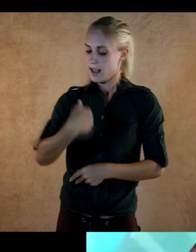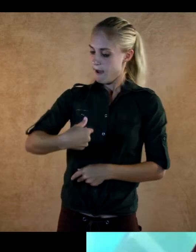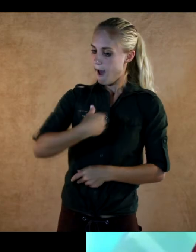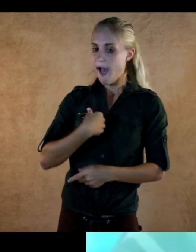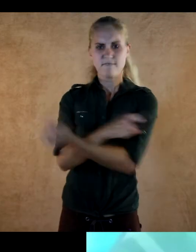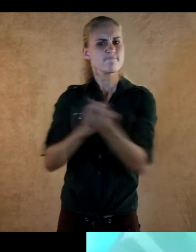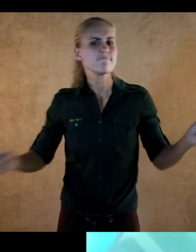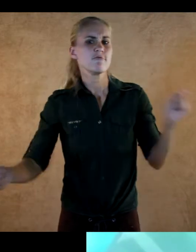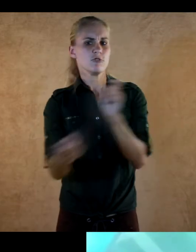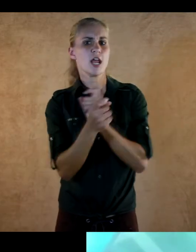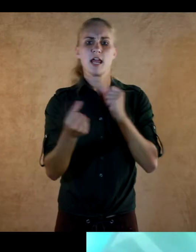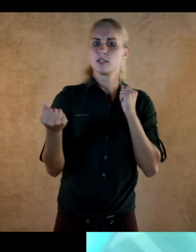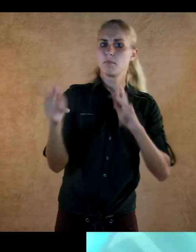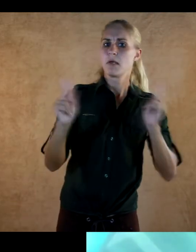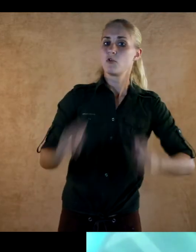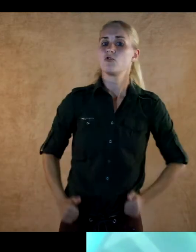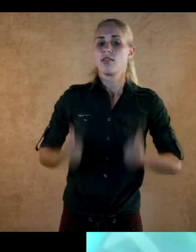"I TRANSFORM LIVES."